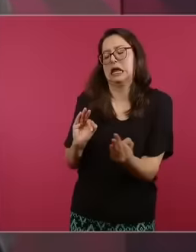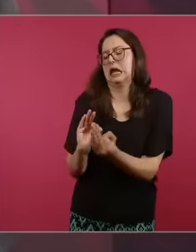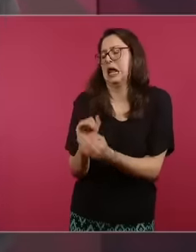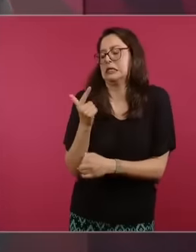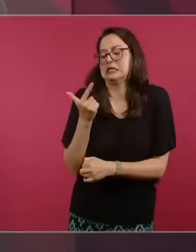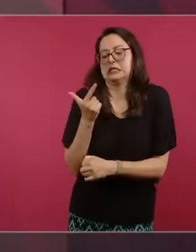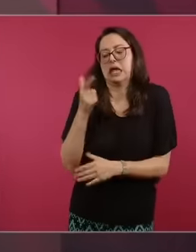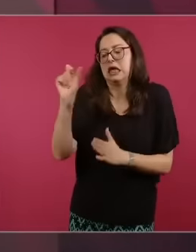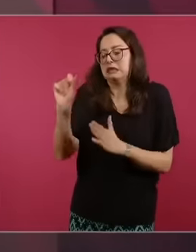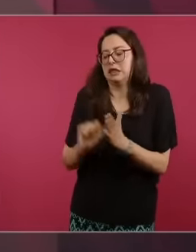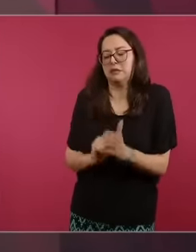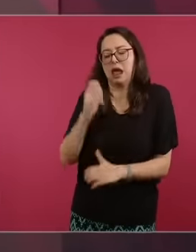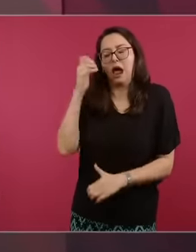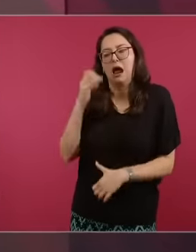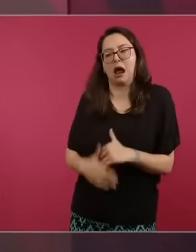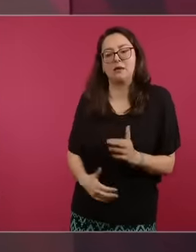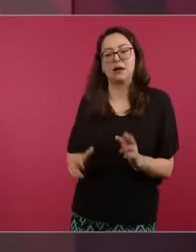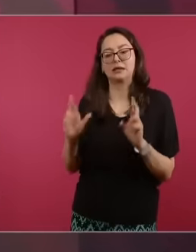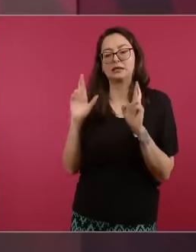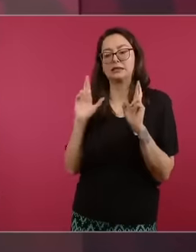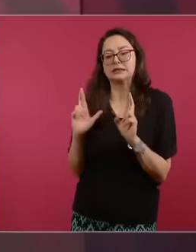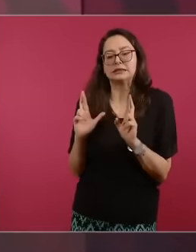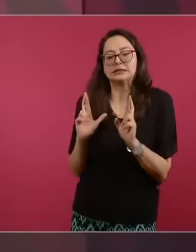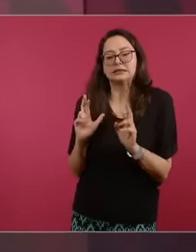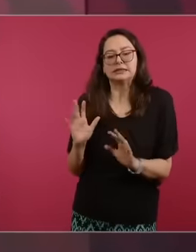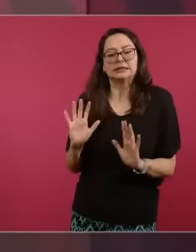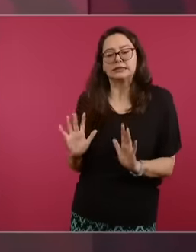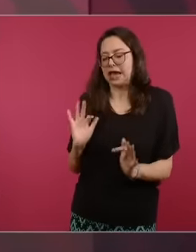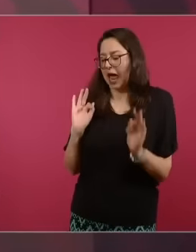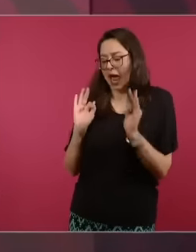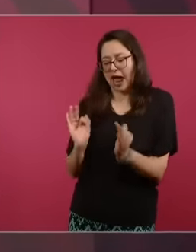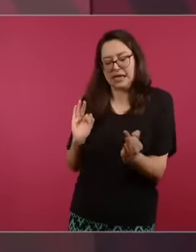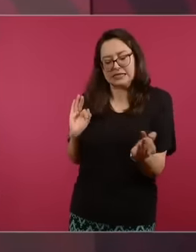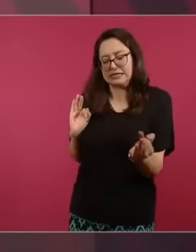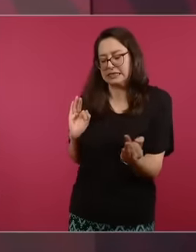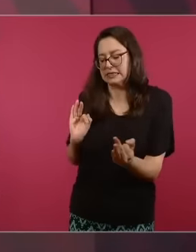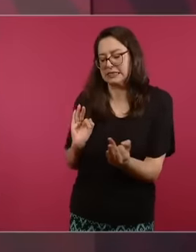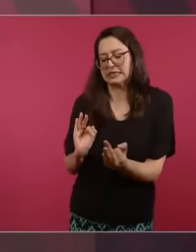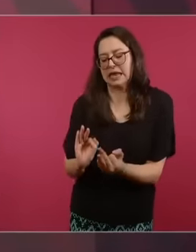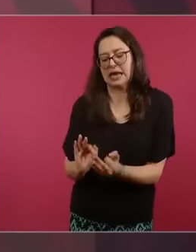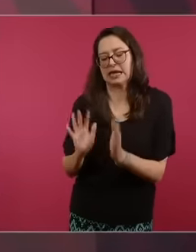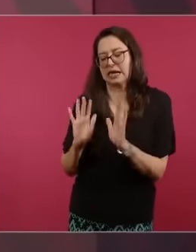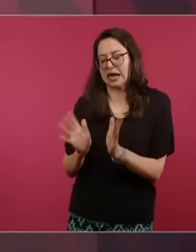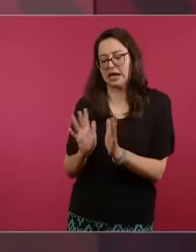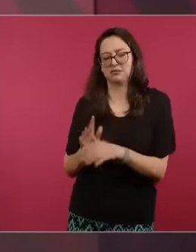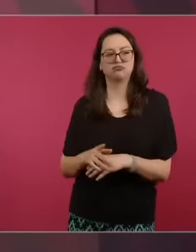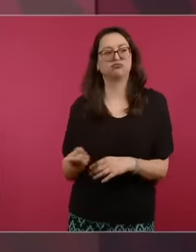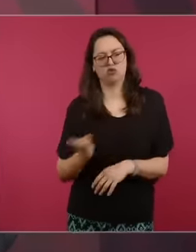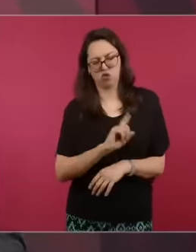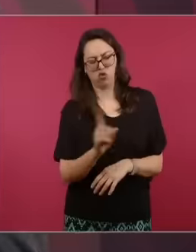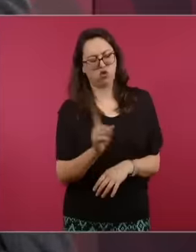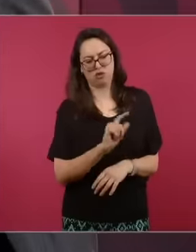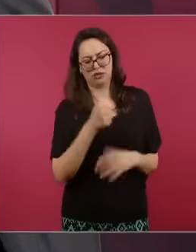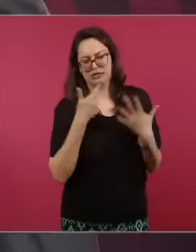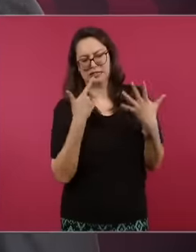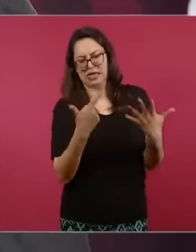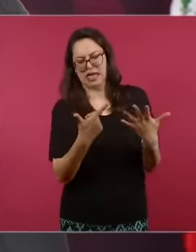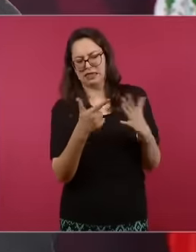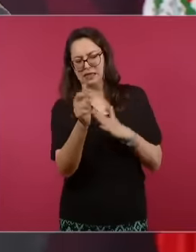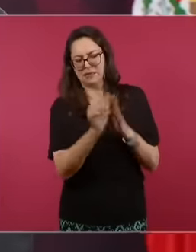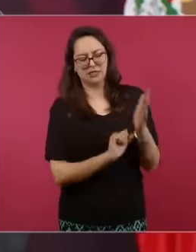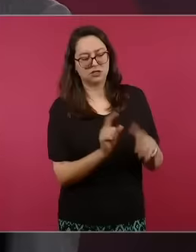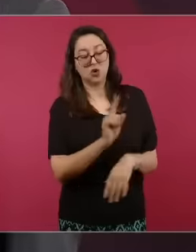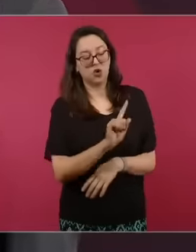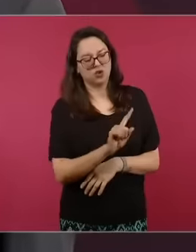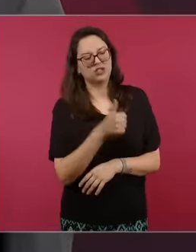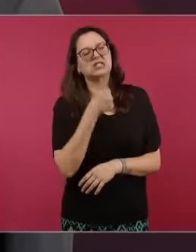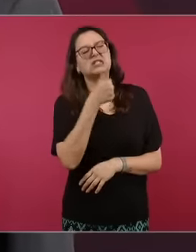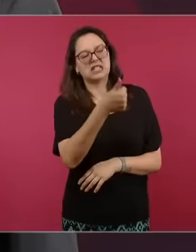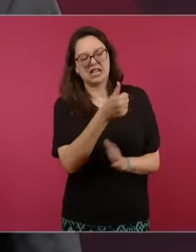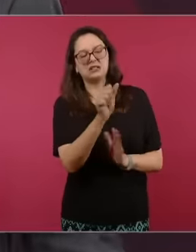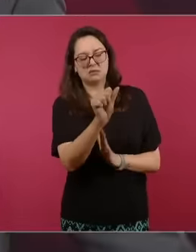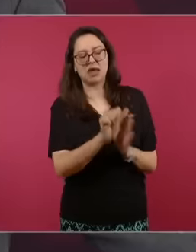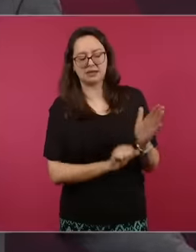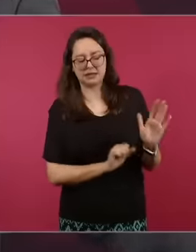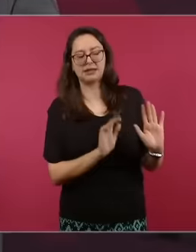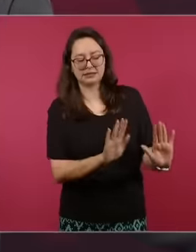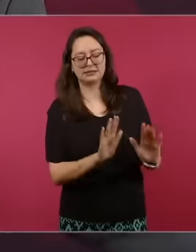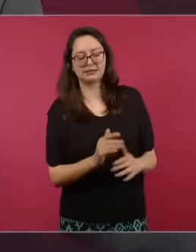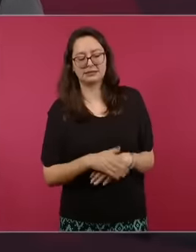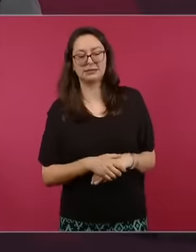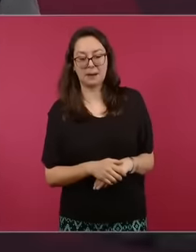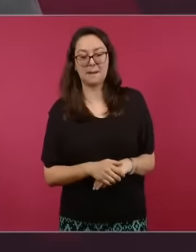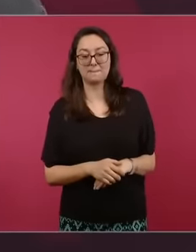the truth is that it's not 7 months. It's six and a few more days. Yes, yes, but there's no way